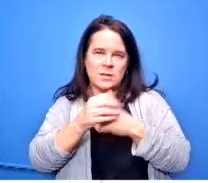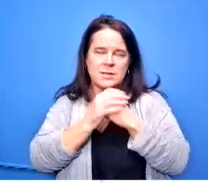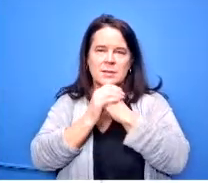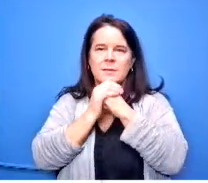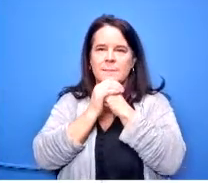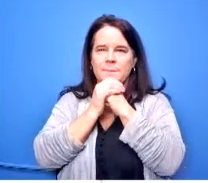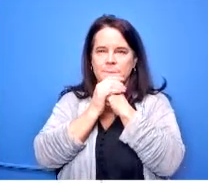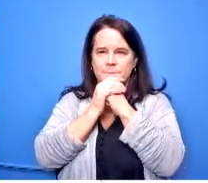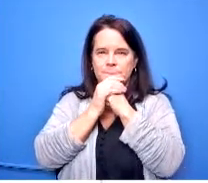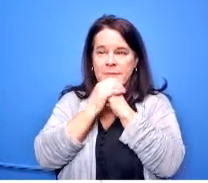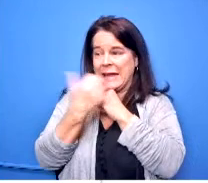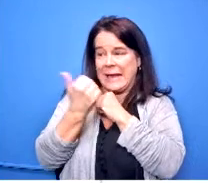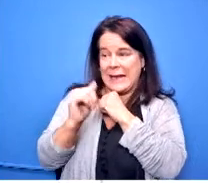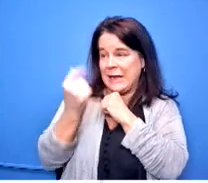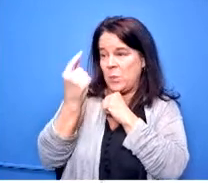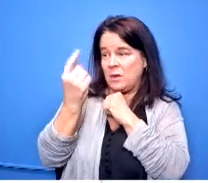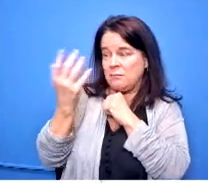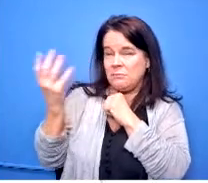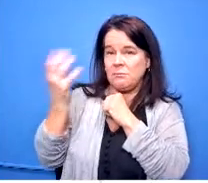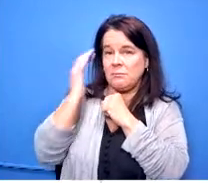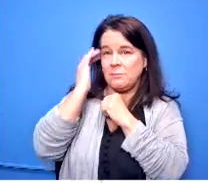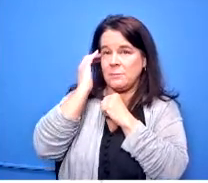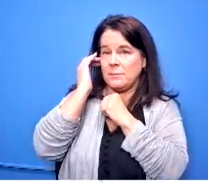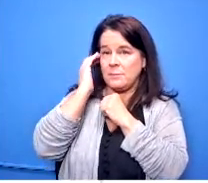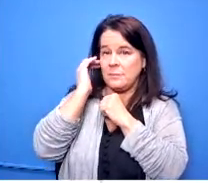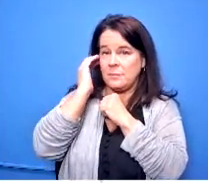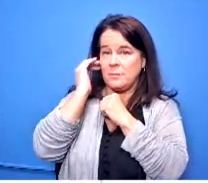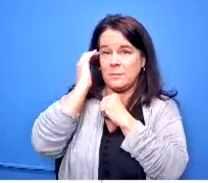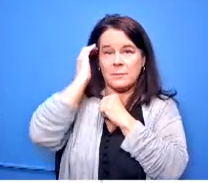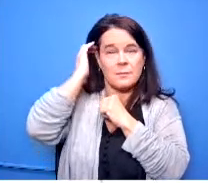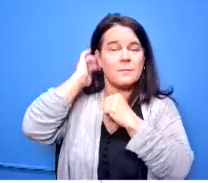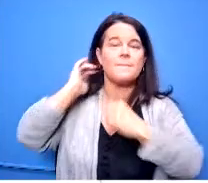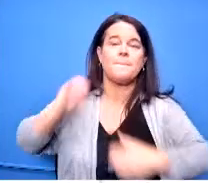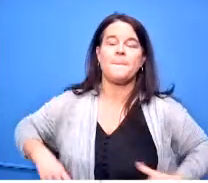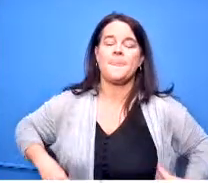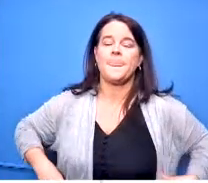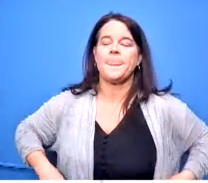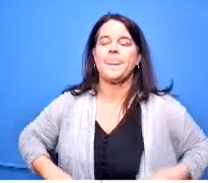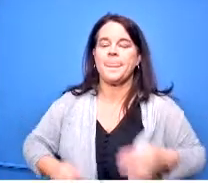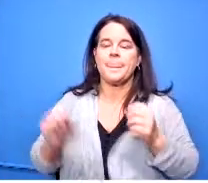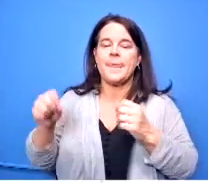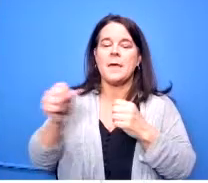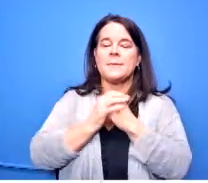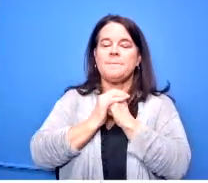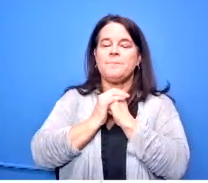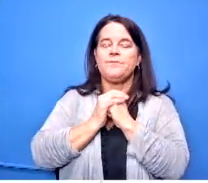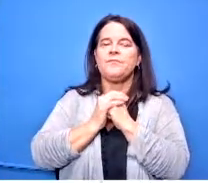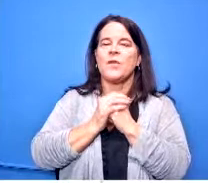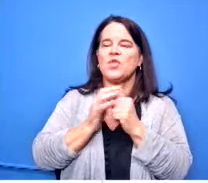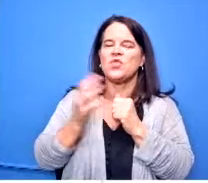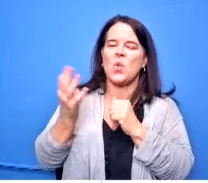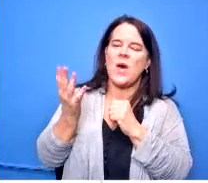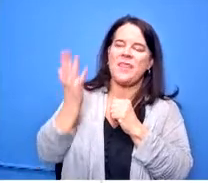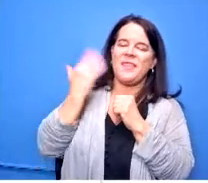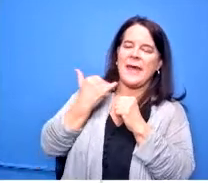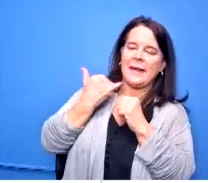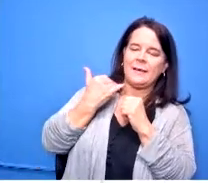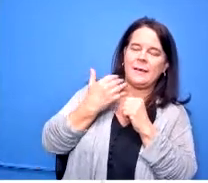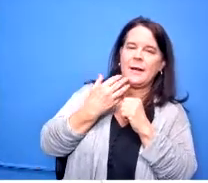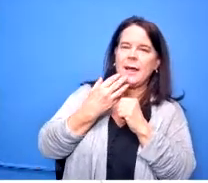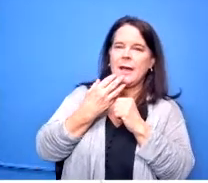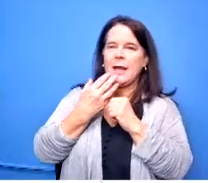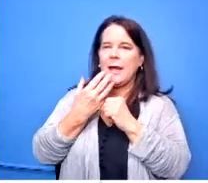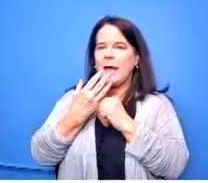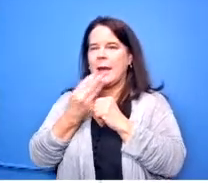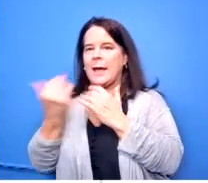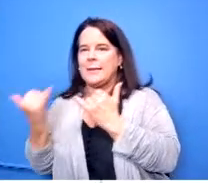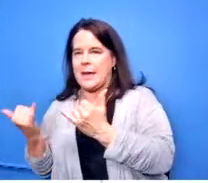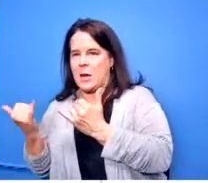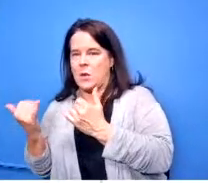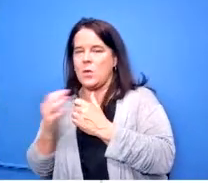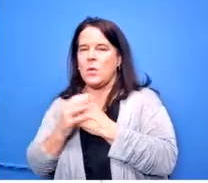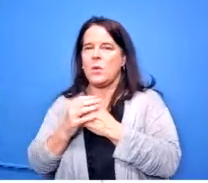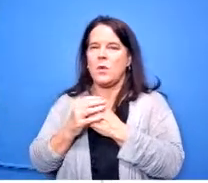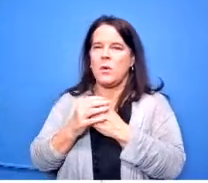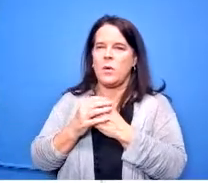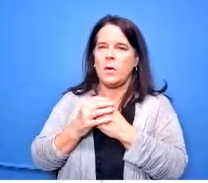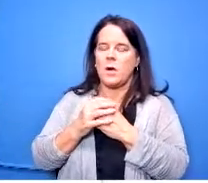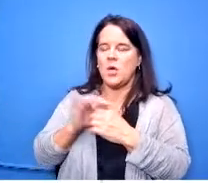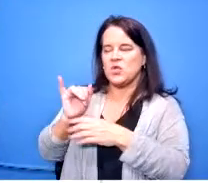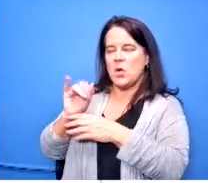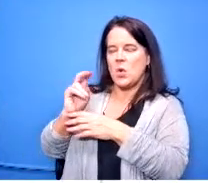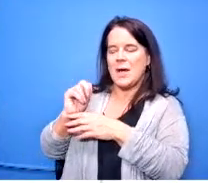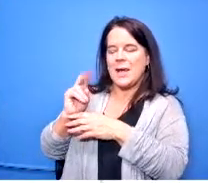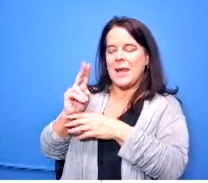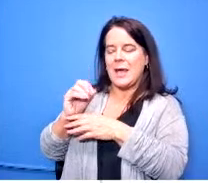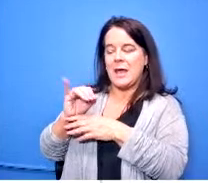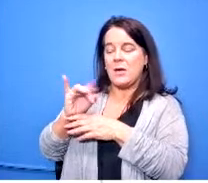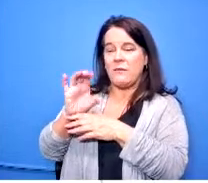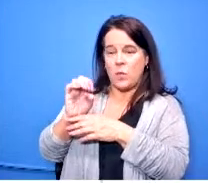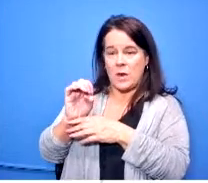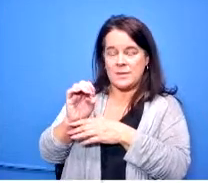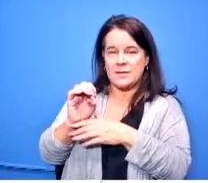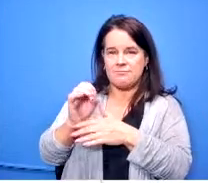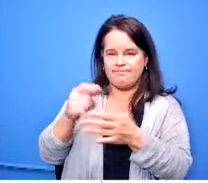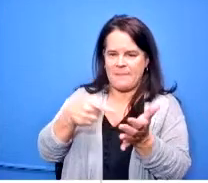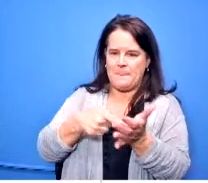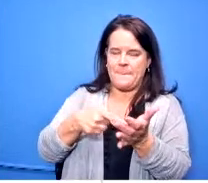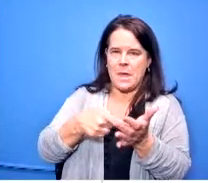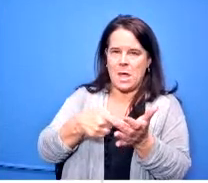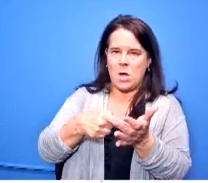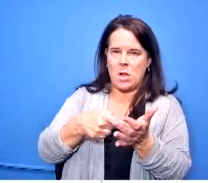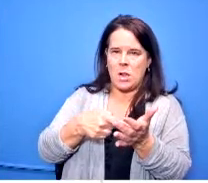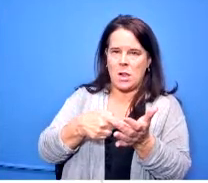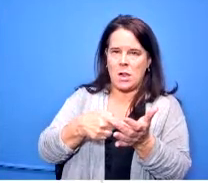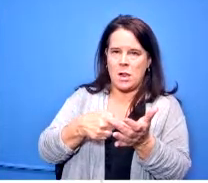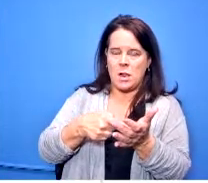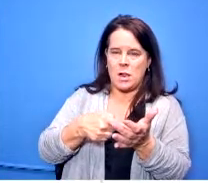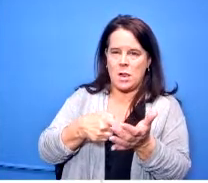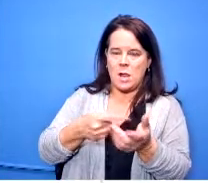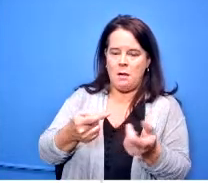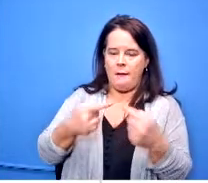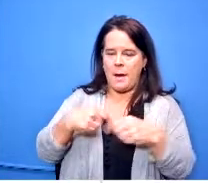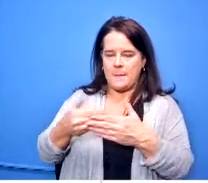anyone no yeah okay uh zenin now is um the invoice comes before the purchase requisition okay that is